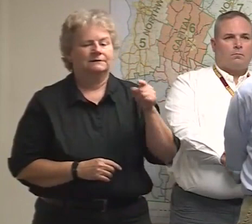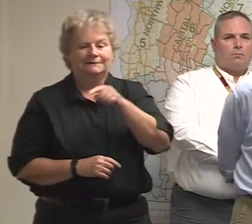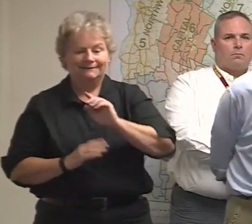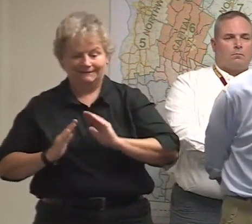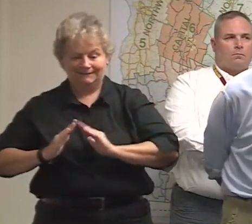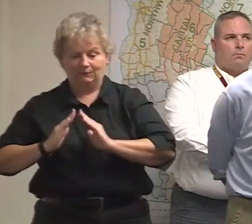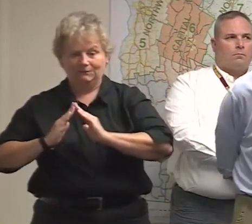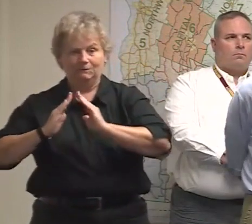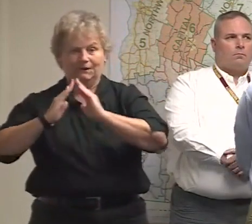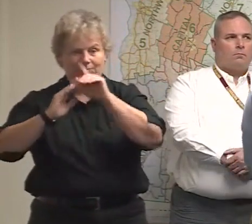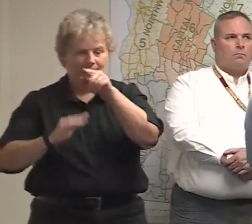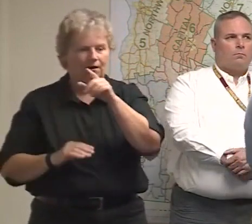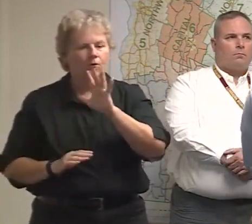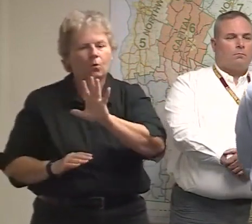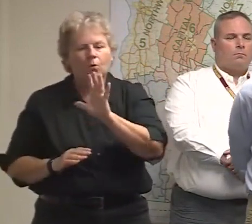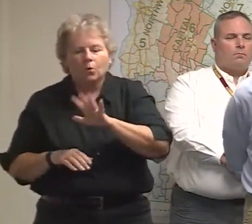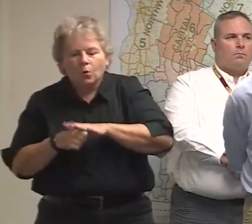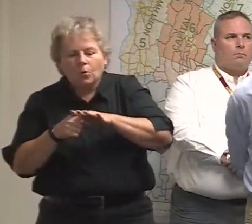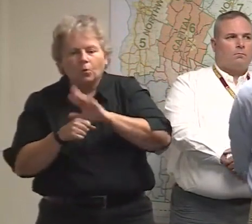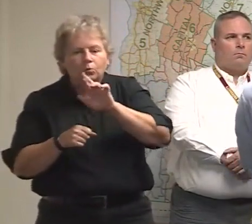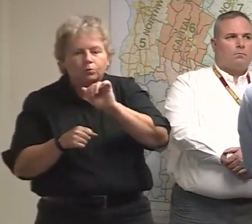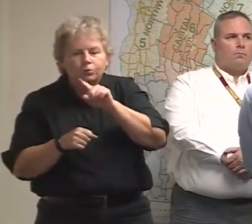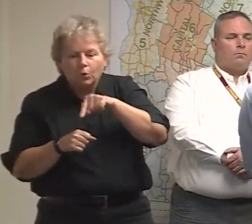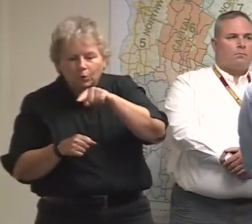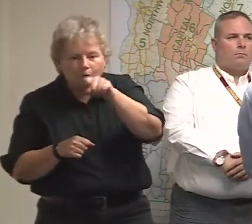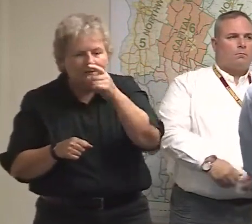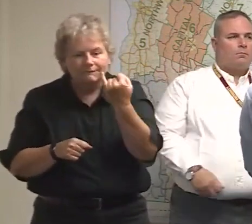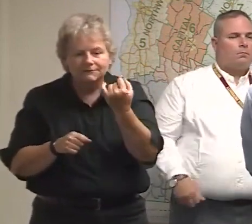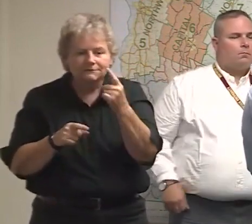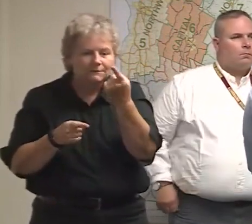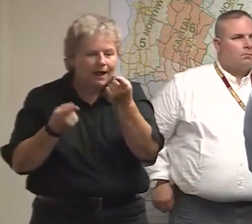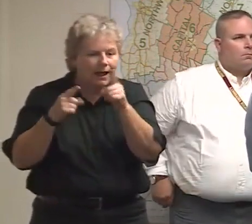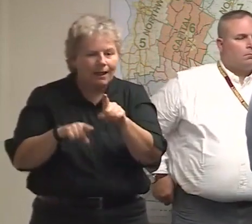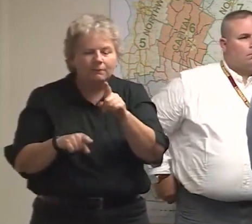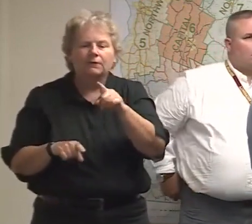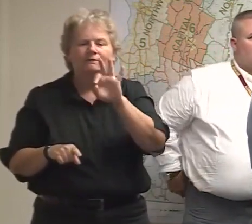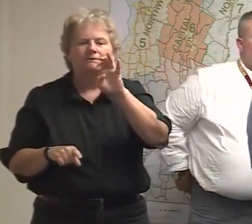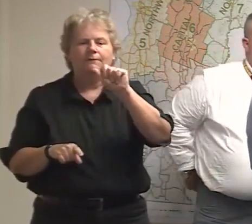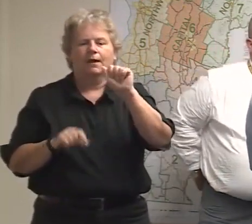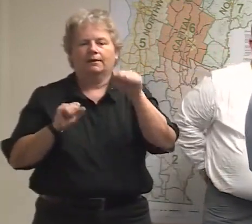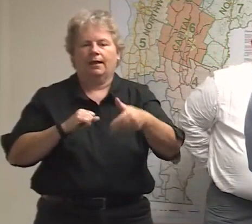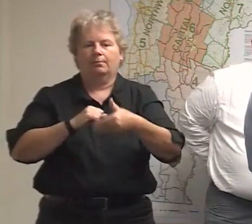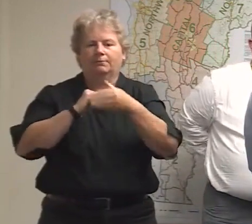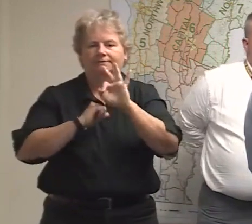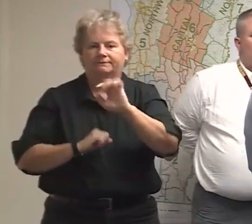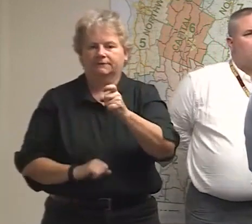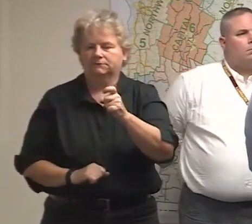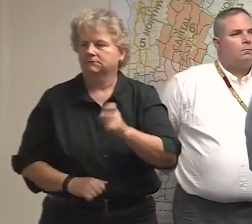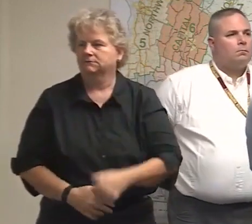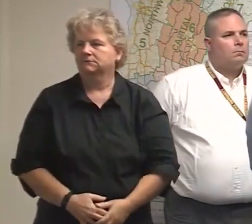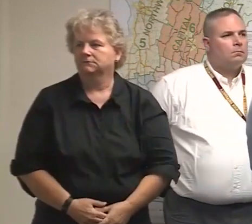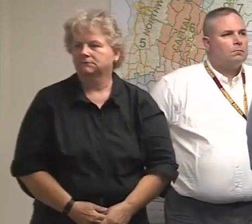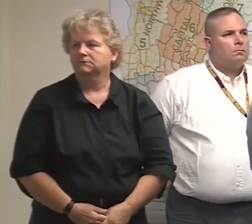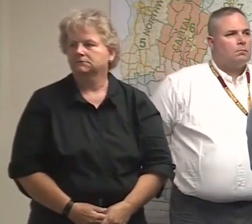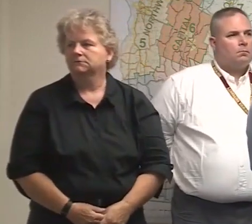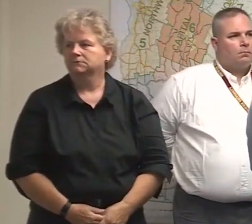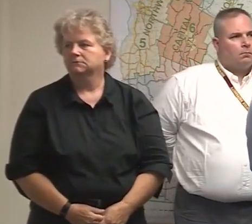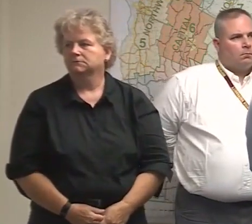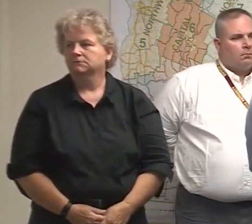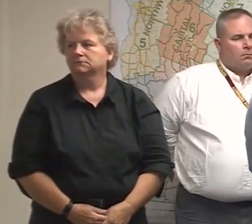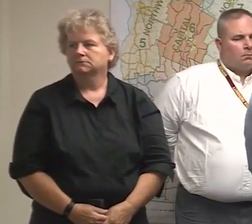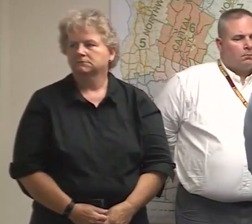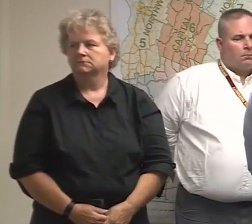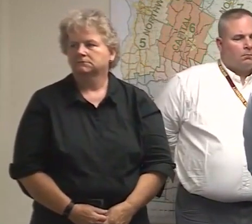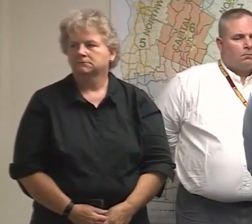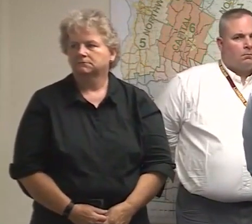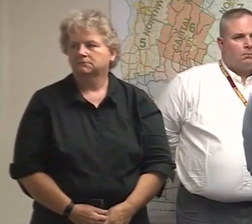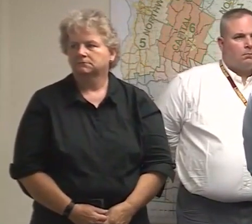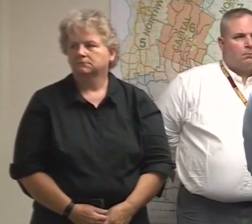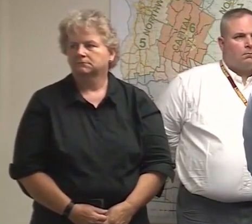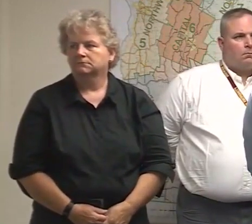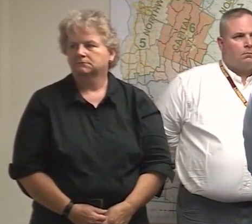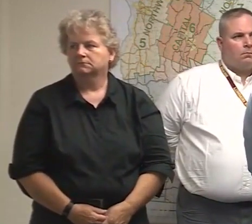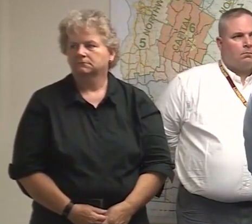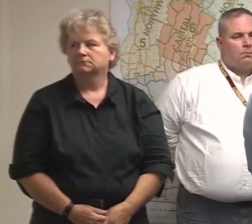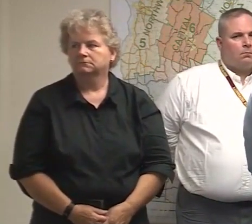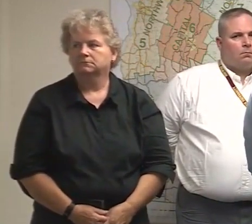BUT, YOU KNOW, IF WE WERE PULLING MATERIAL ON BEHALF OF THE TOWN FROM A PIT, LET’S SAY, IN THAT TOWN, WE WOULD KEEP TRACK OF THAT SO THE TOWN COULD ROLL THAT UP INTO THE FEMA